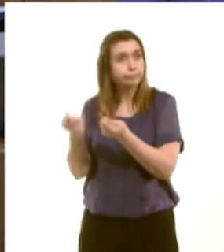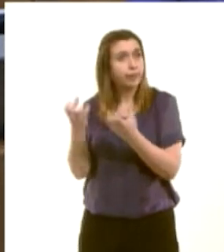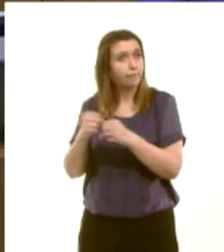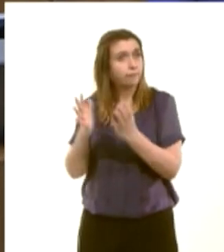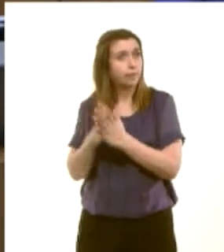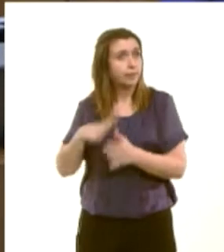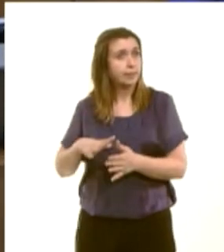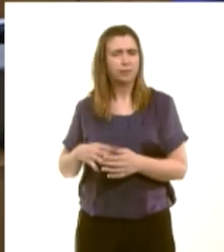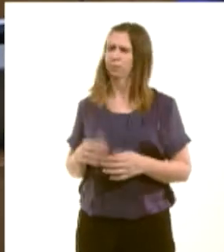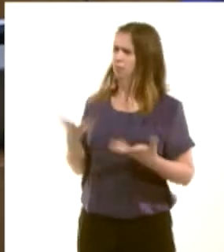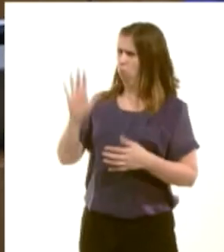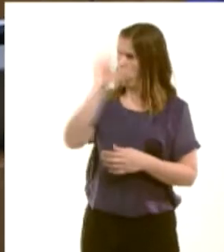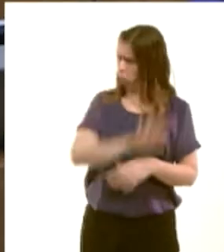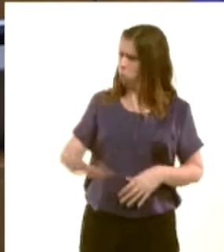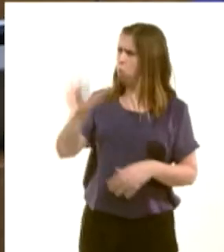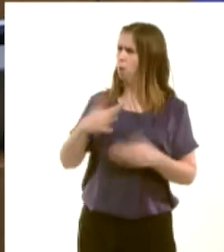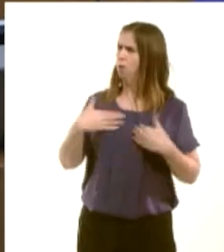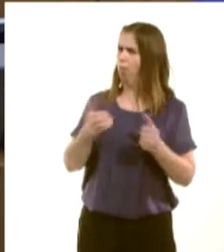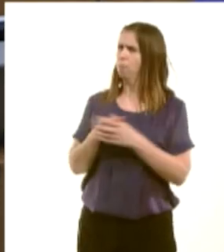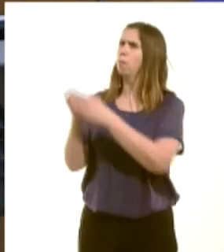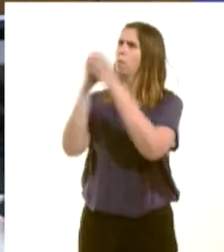a chynaliadwy o fewn yr adnoddau sydd ar gael iddynt.